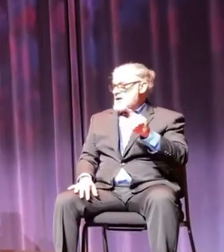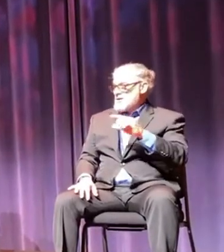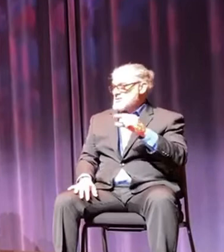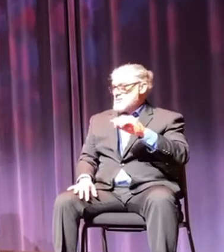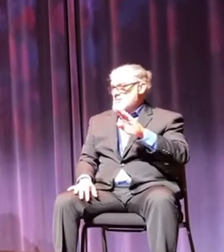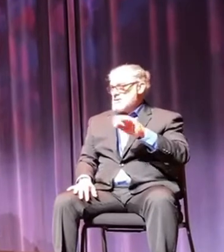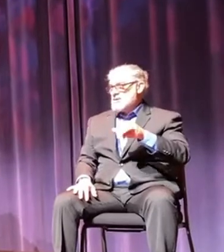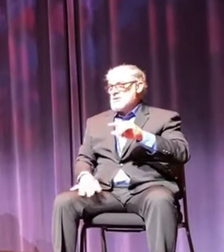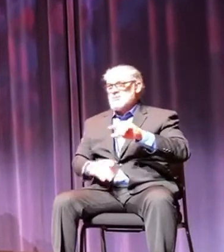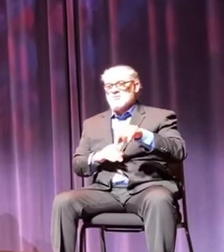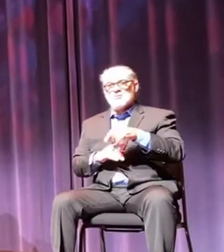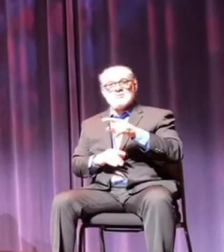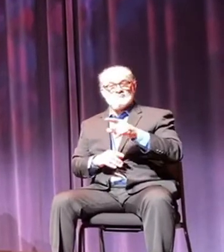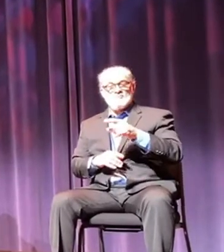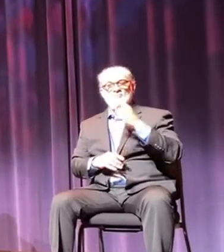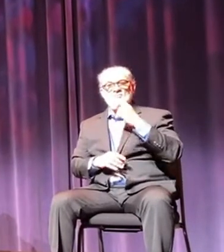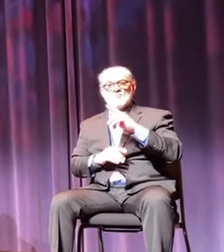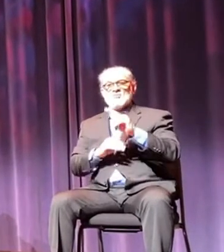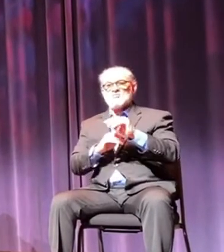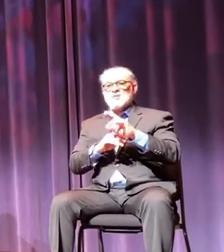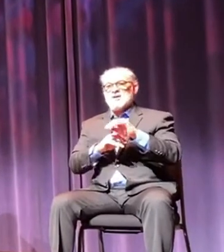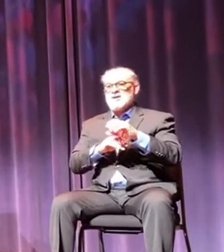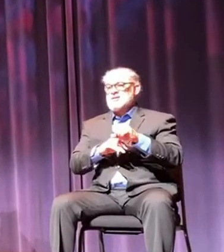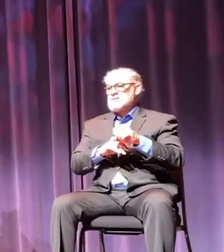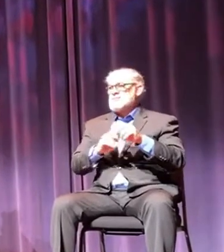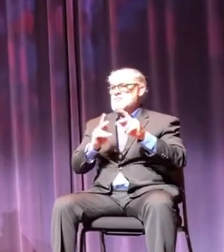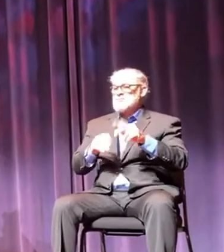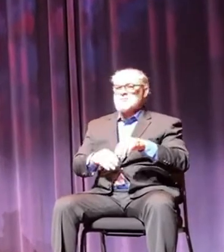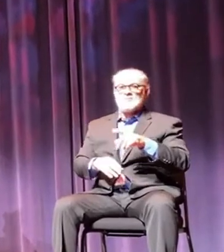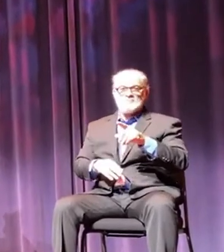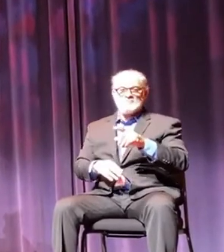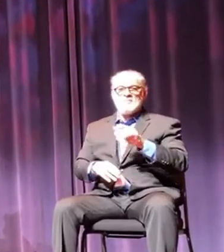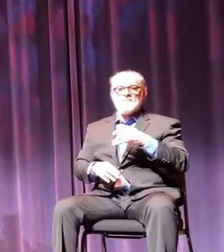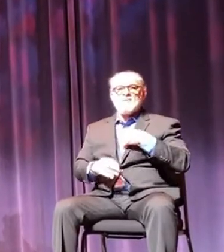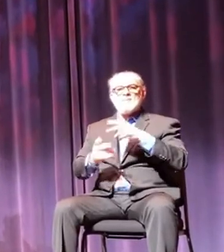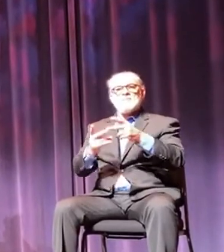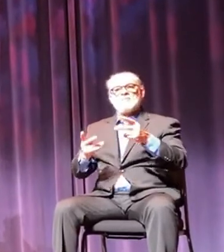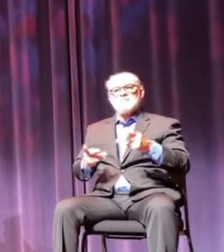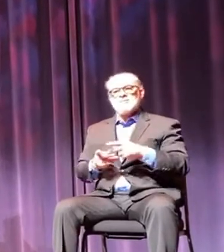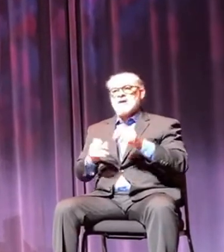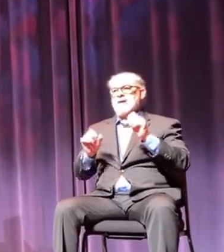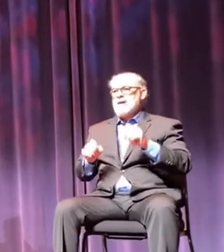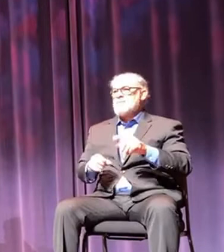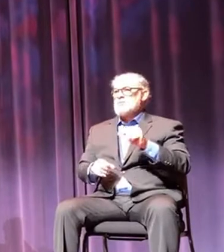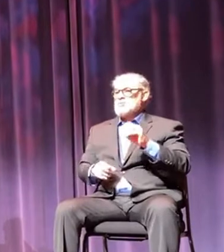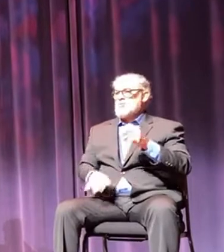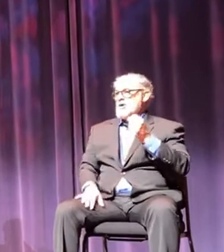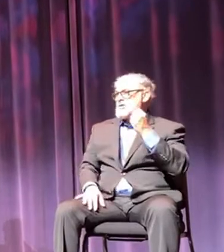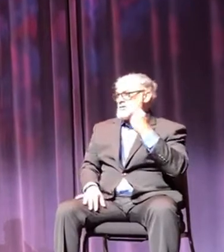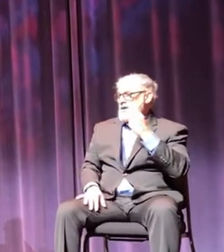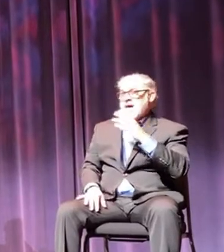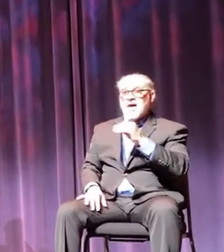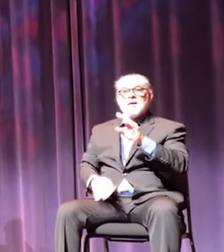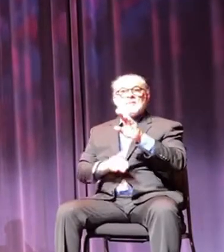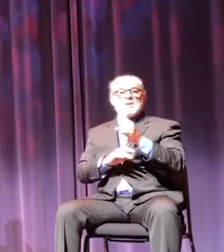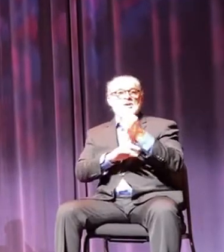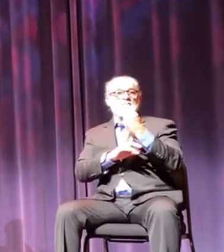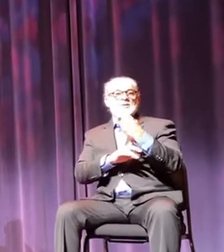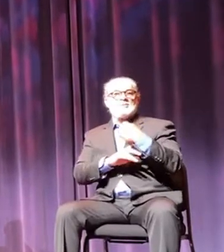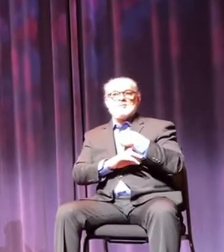especially for trans BIPOC, critically provide a place wherein we are able to understand and be understood without needing to translate